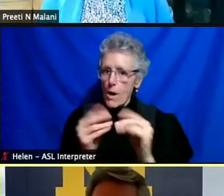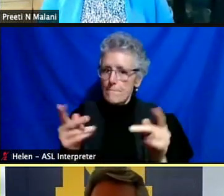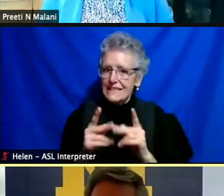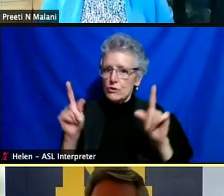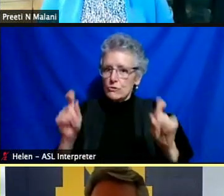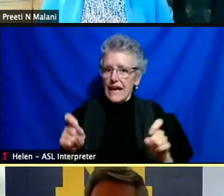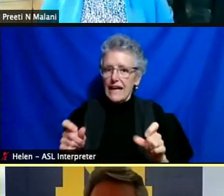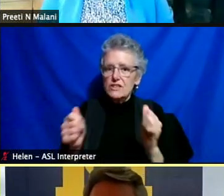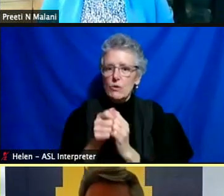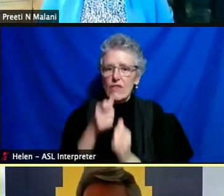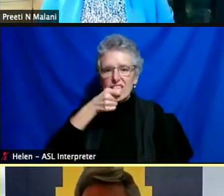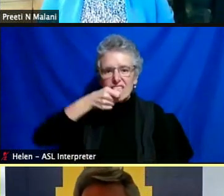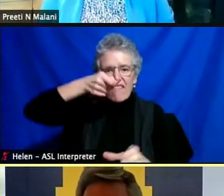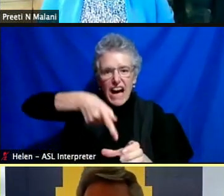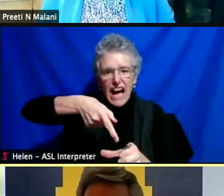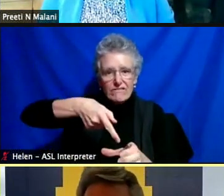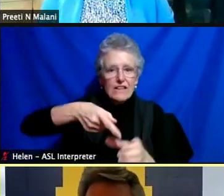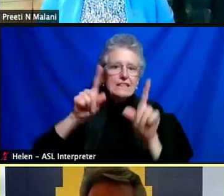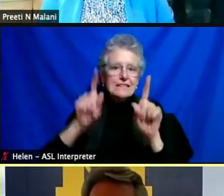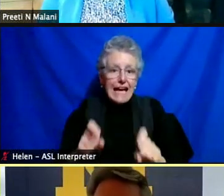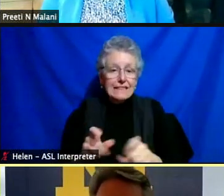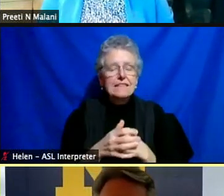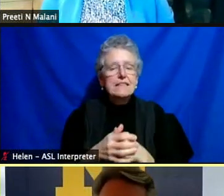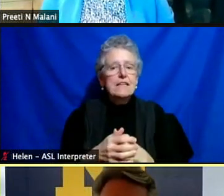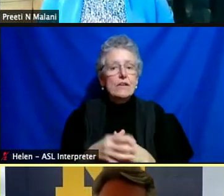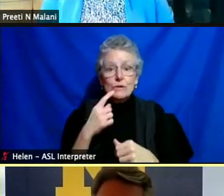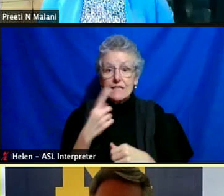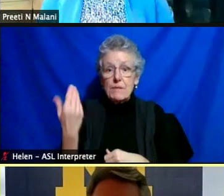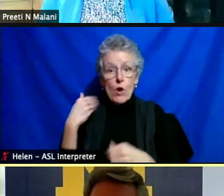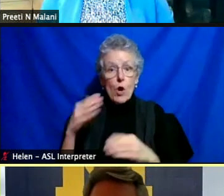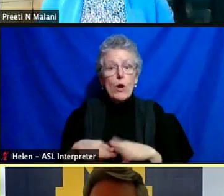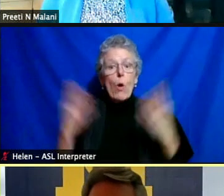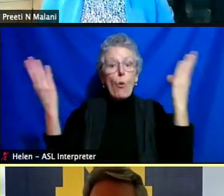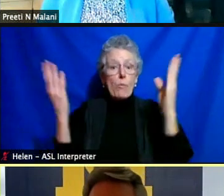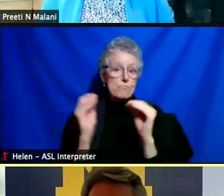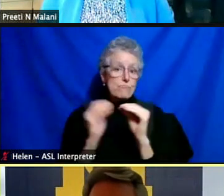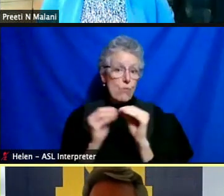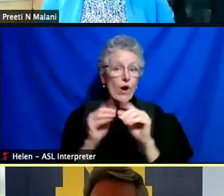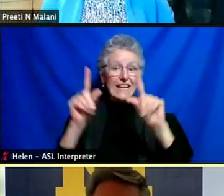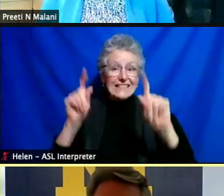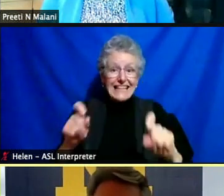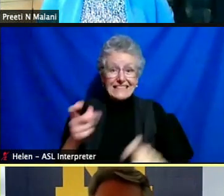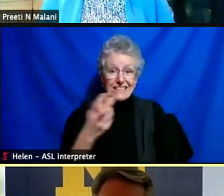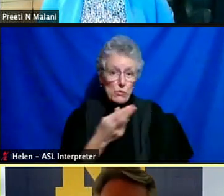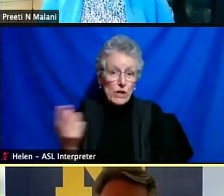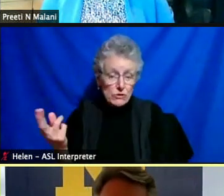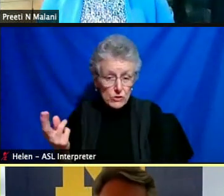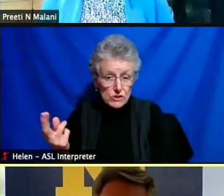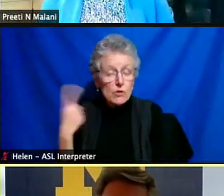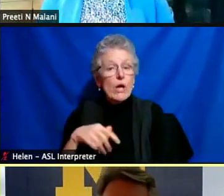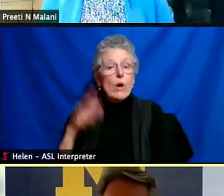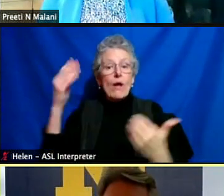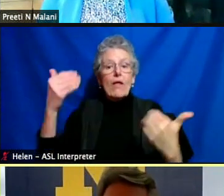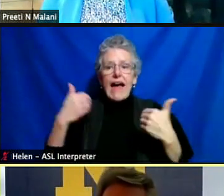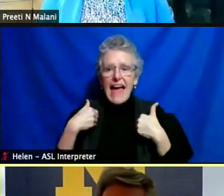And as you mentioned before, even opened up additional testing resources. We'll have the standing testing centers